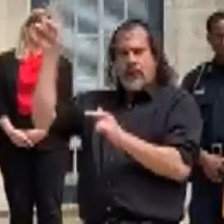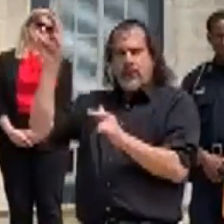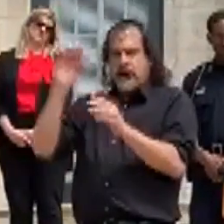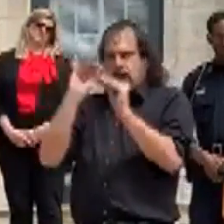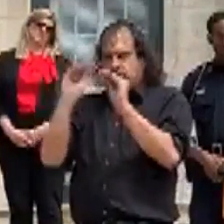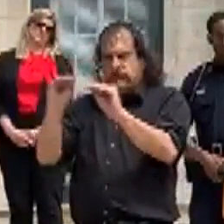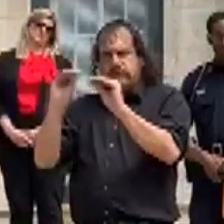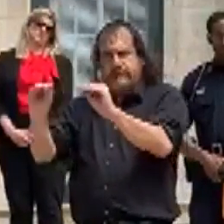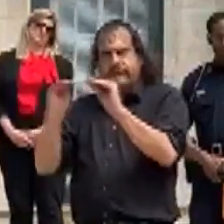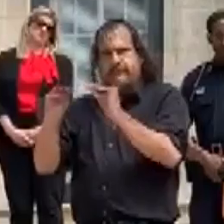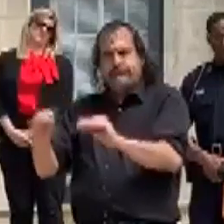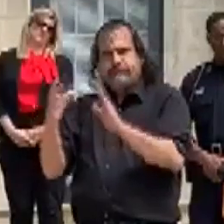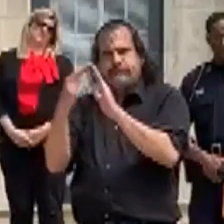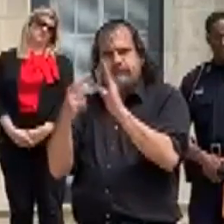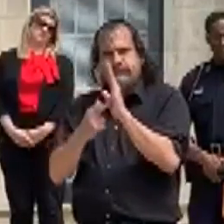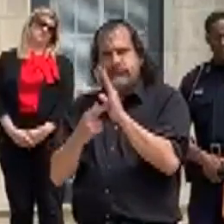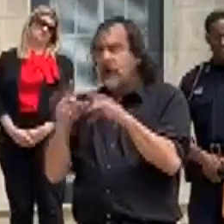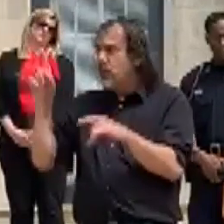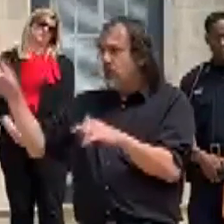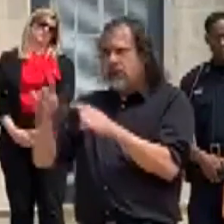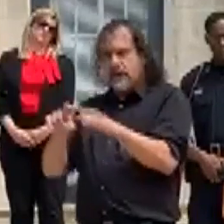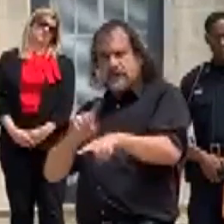whne he put out his proclamation, i mirrored it."